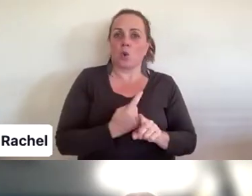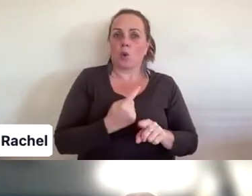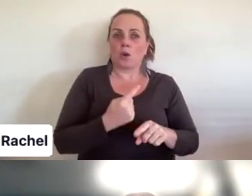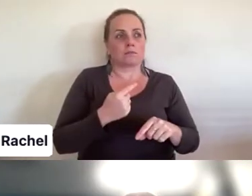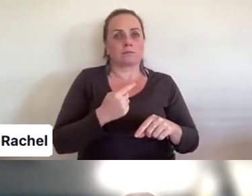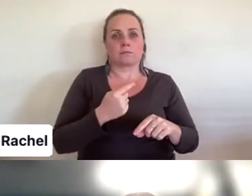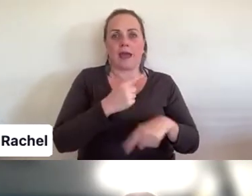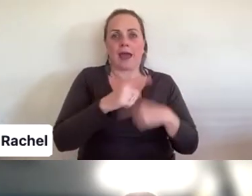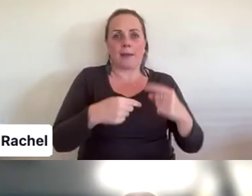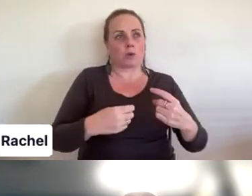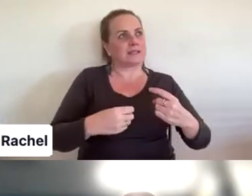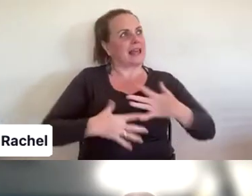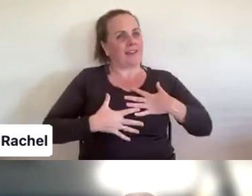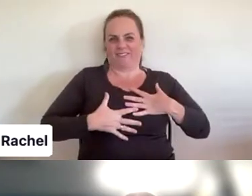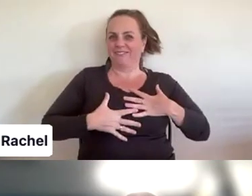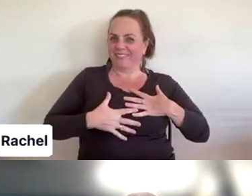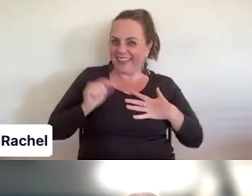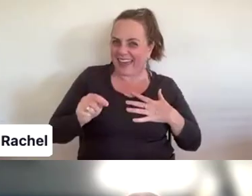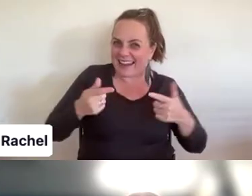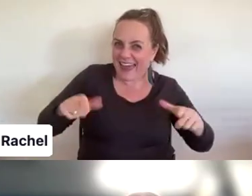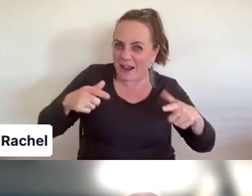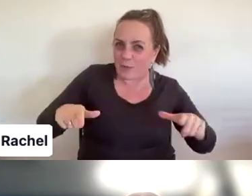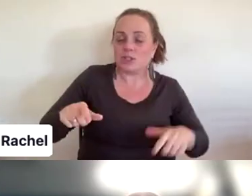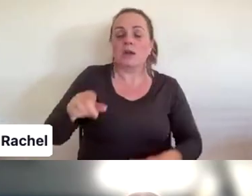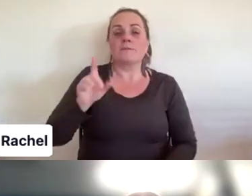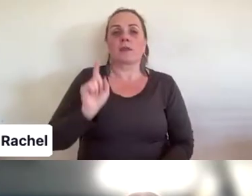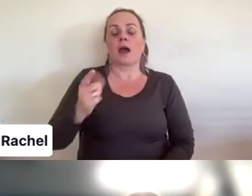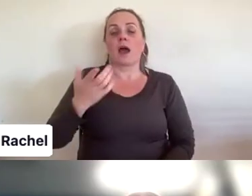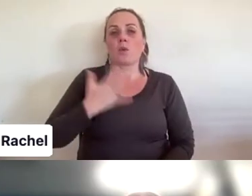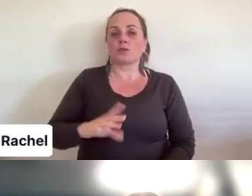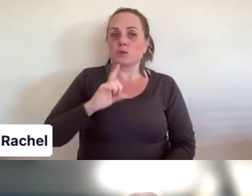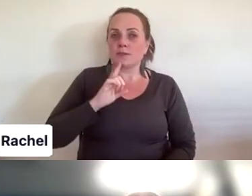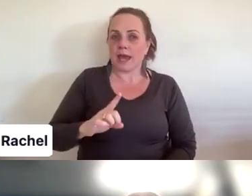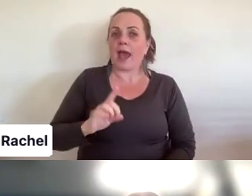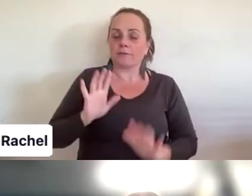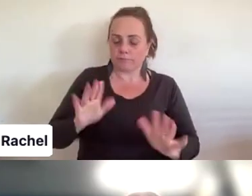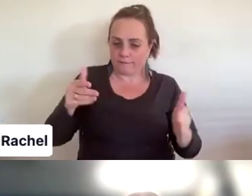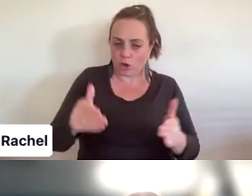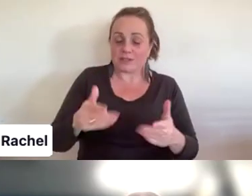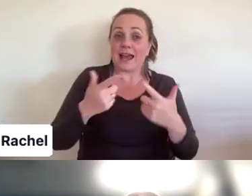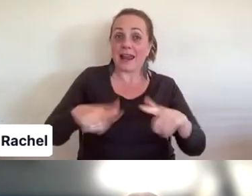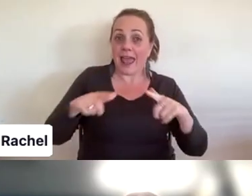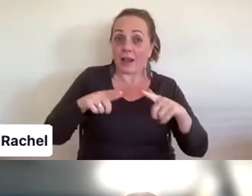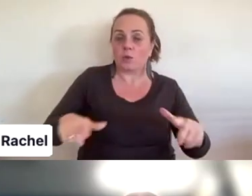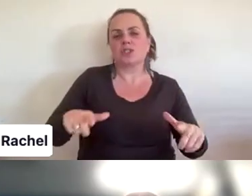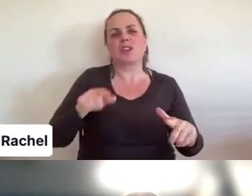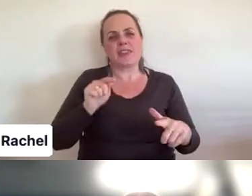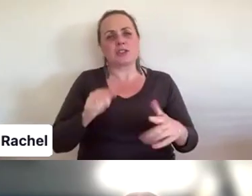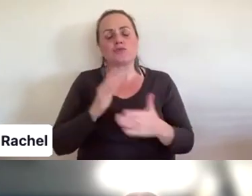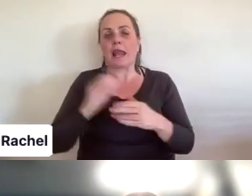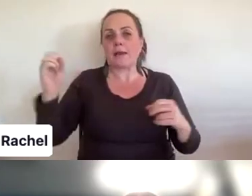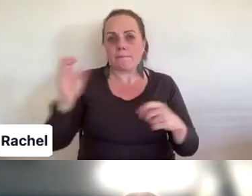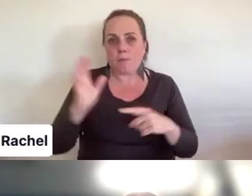ourselves, I guess. I just want to emphasise that language is a very important component